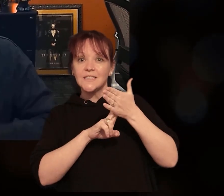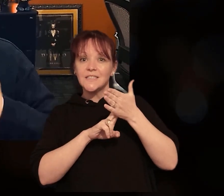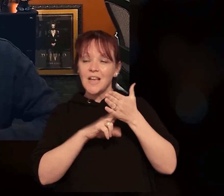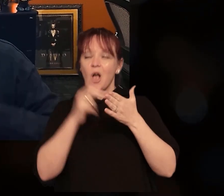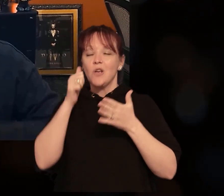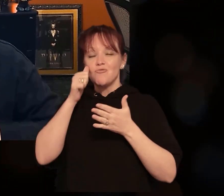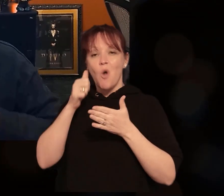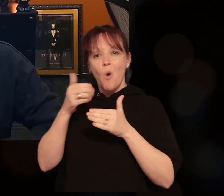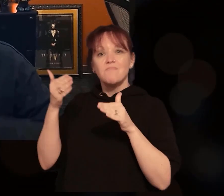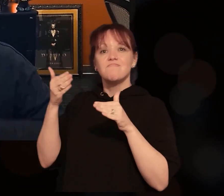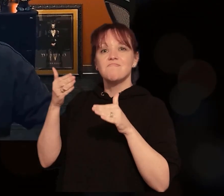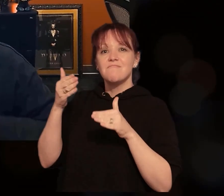DRUMROLL IMPRESSION